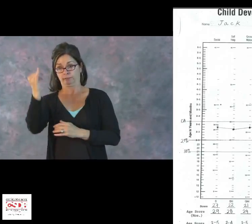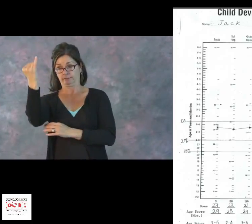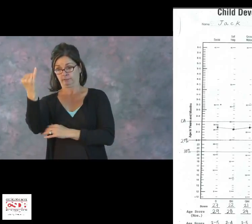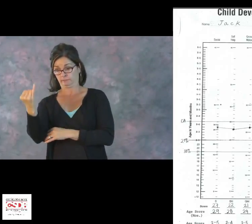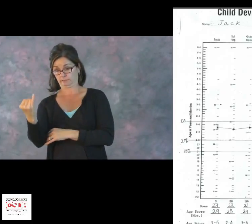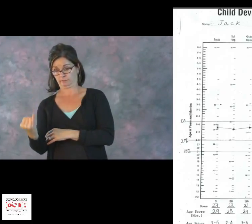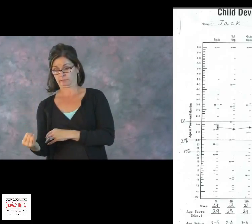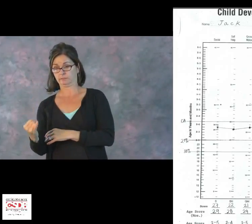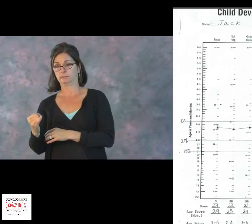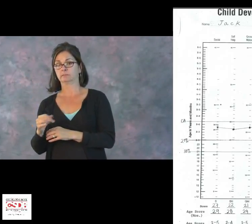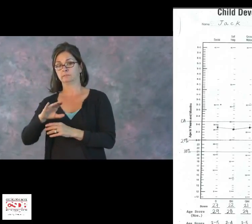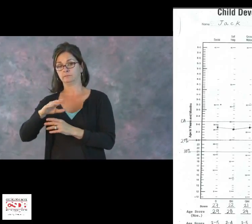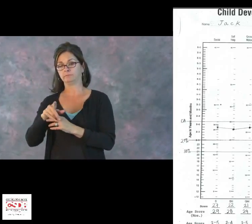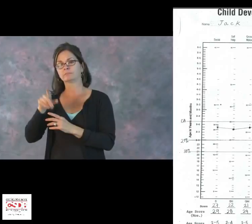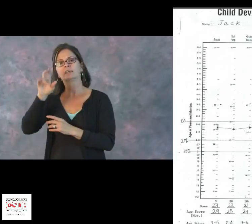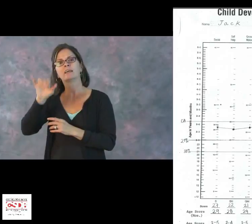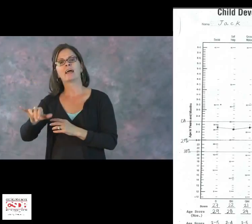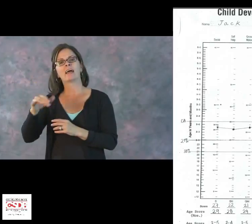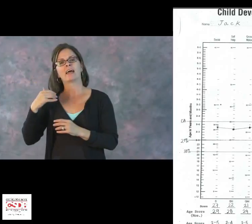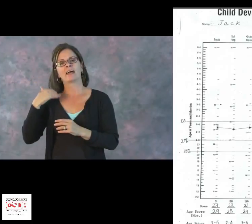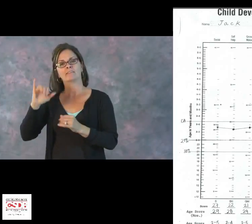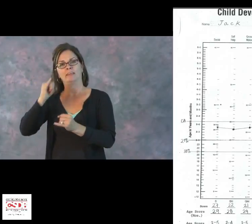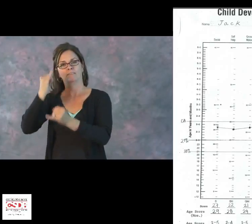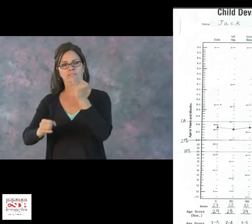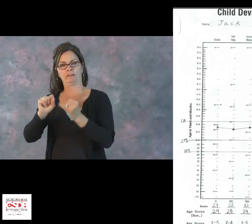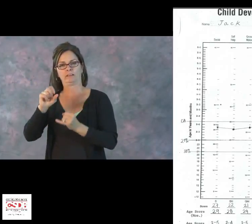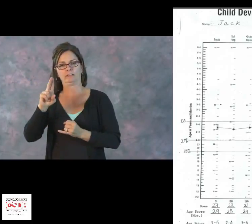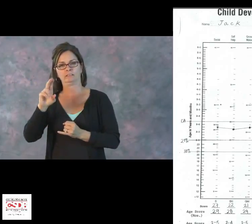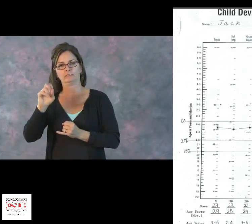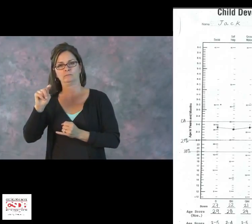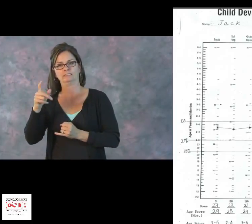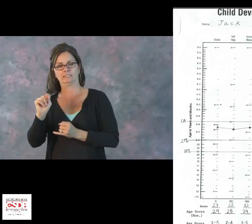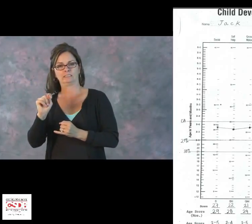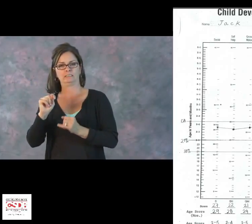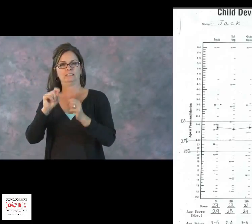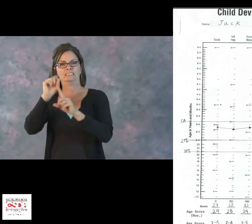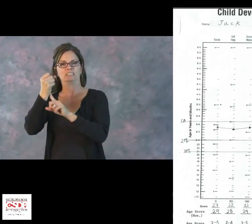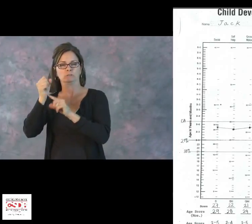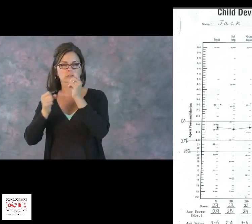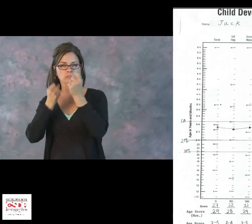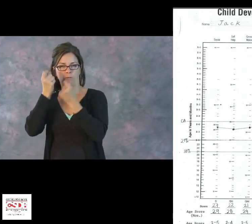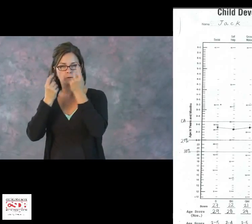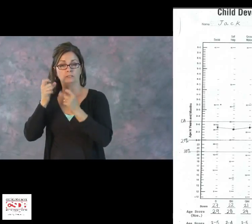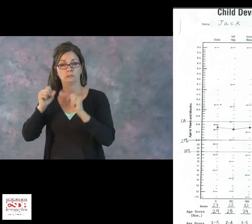we have that final subtest, Situation Comprehension, and you could see at the bottom of the page,